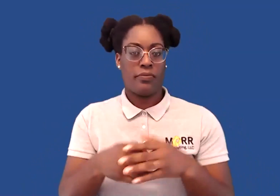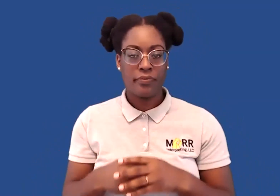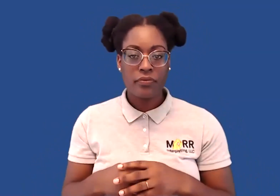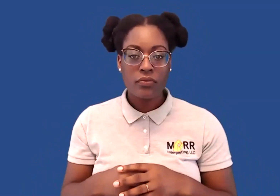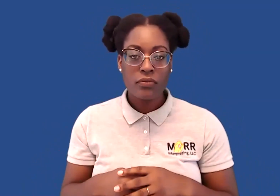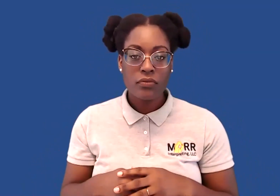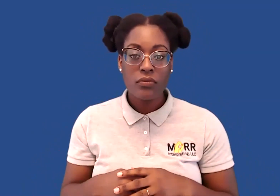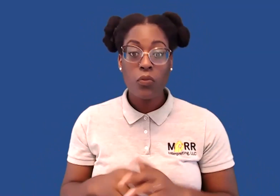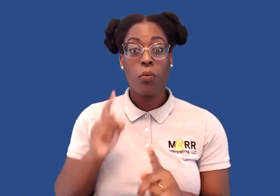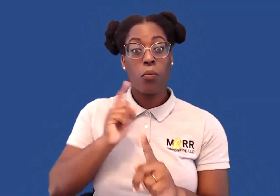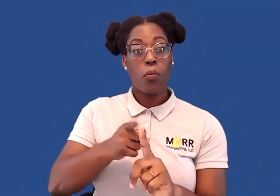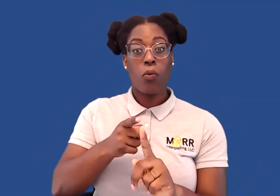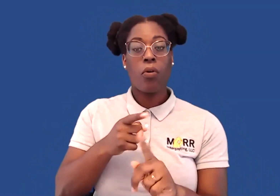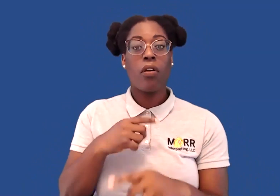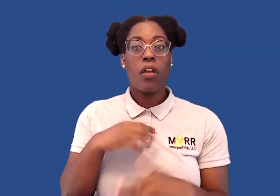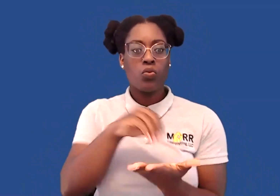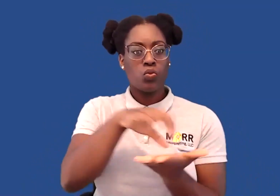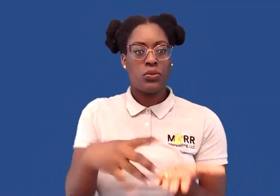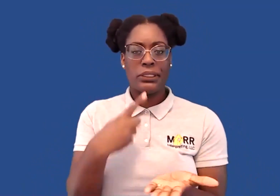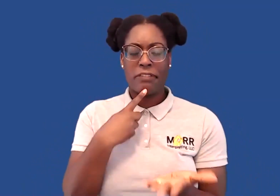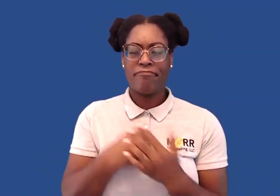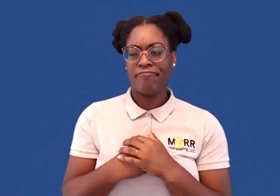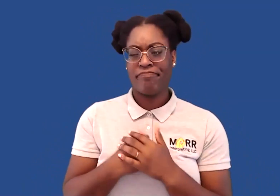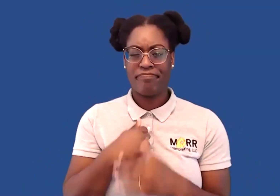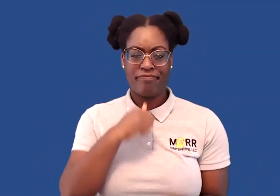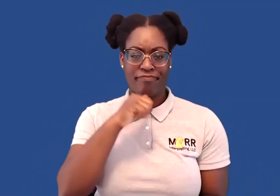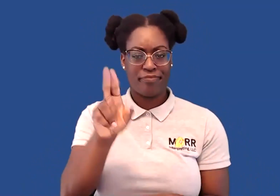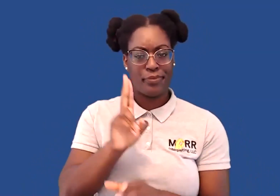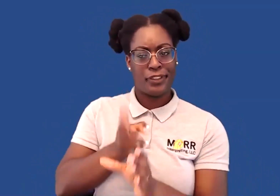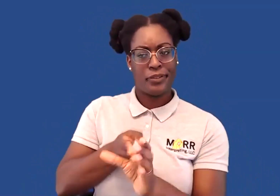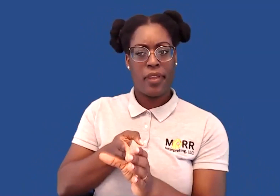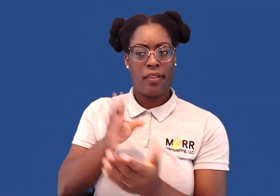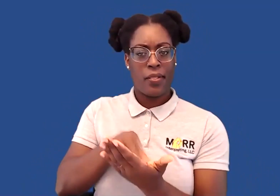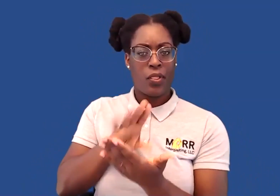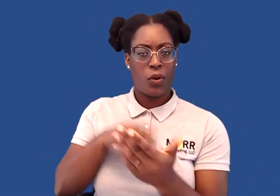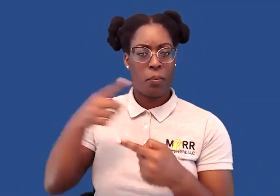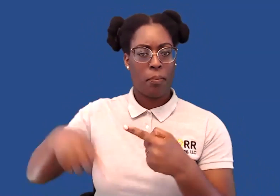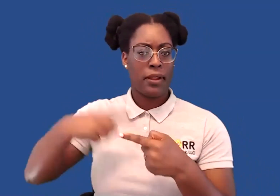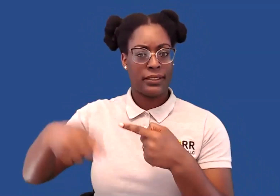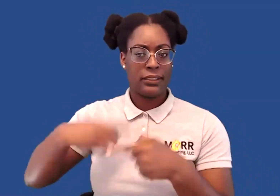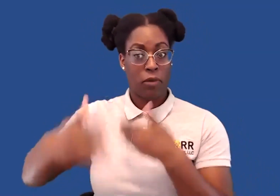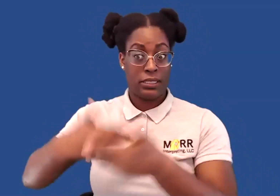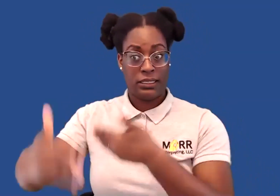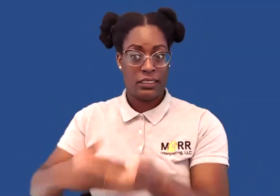they're not going to participate in the learning process. They may not be present for a tutor-led review of their paper,